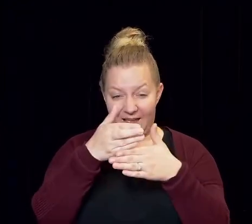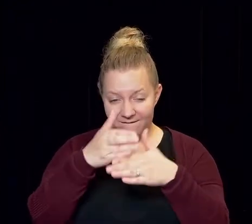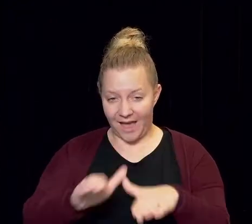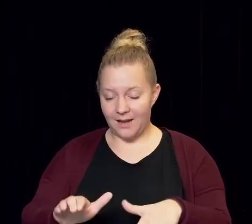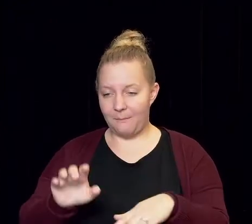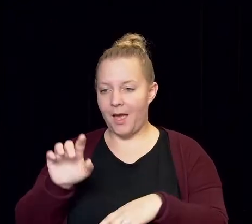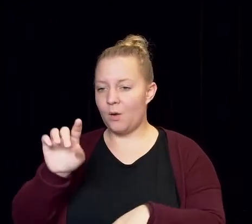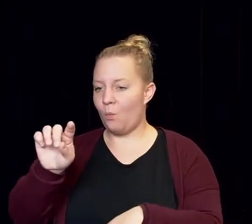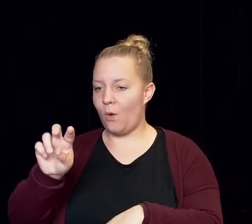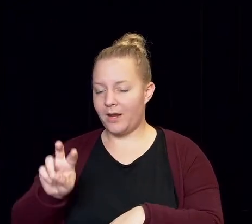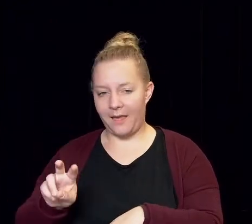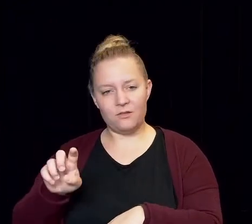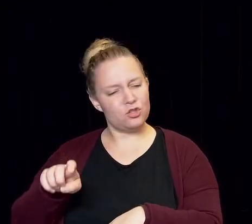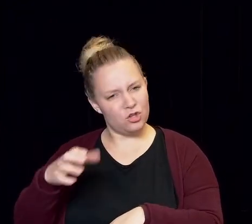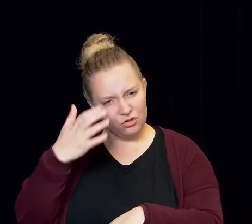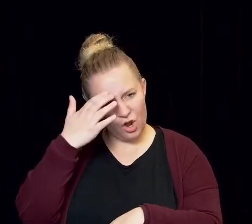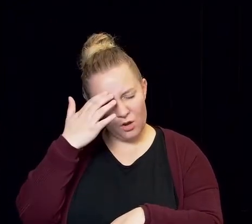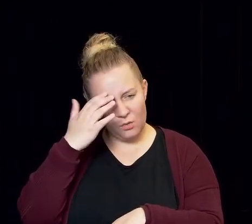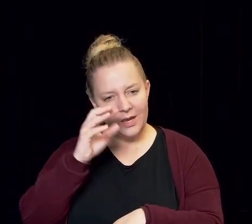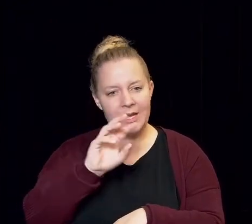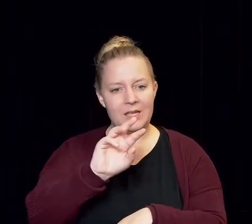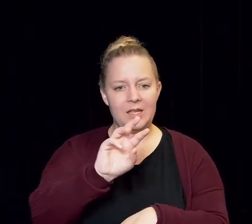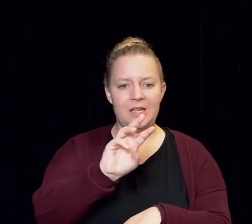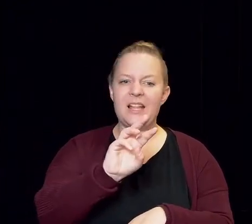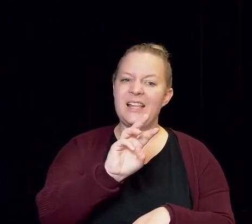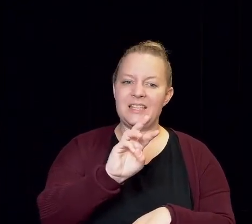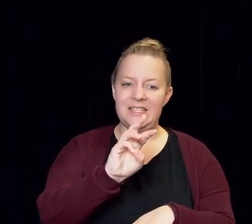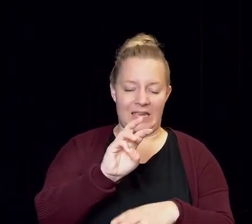So, you should know that that 6 becomes a fraction by putting it over 1.